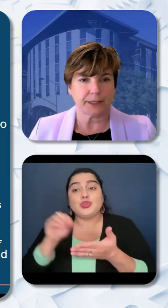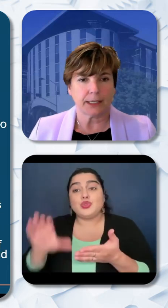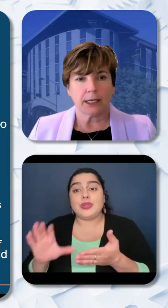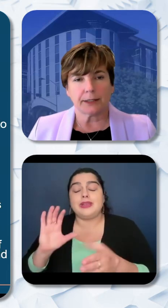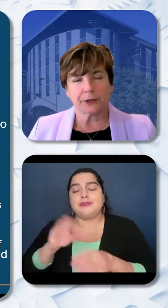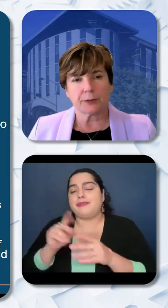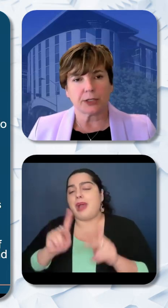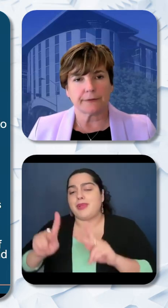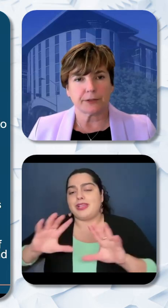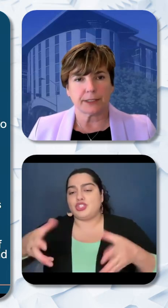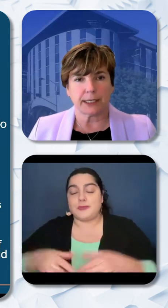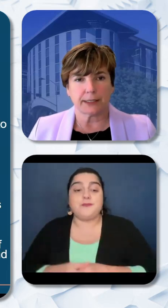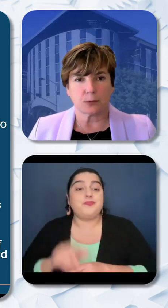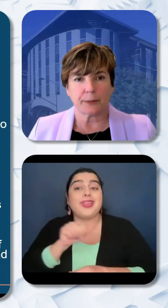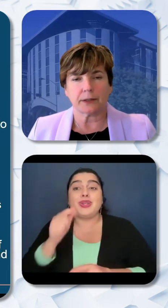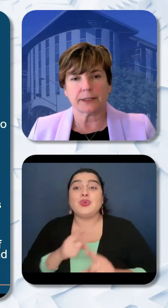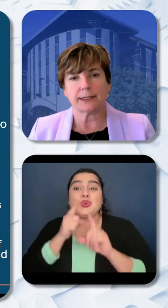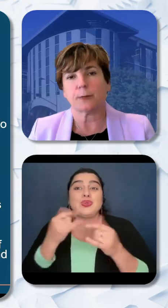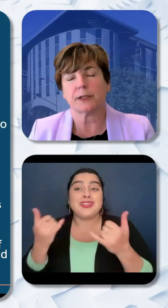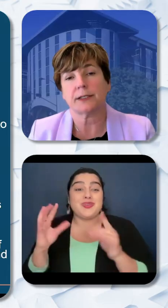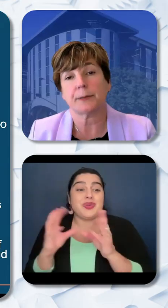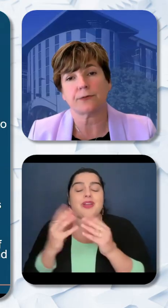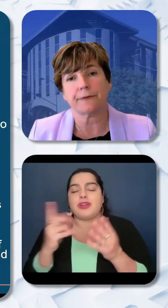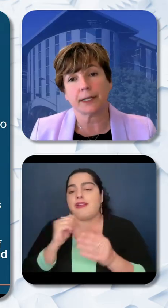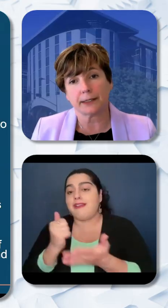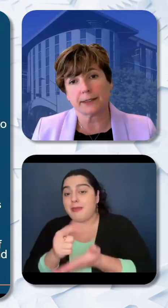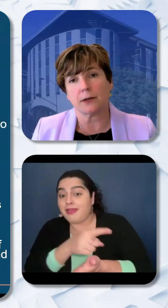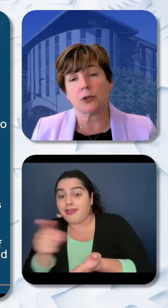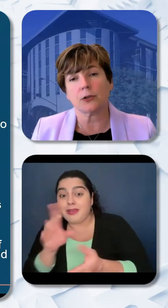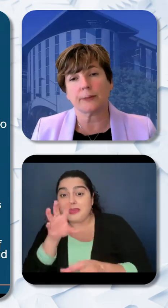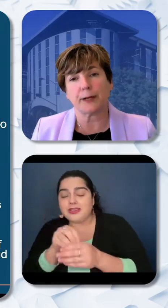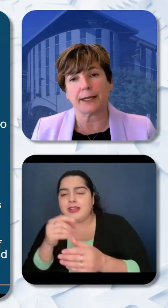Another objective for today's webinar is to help participants reflect on current